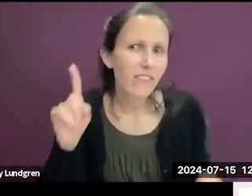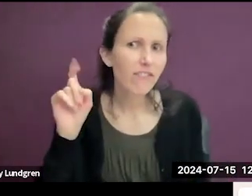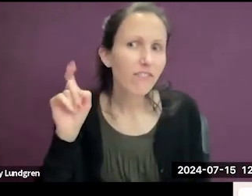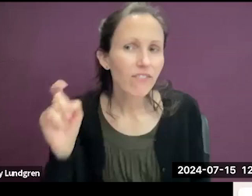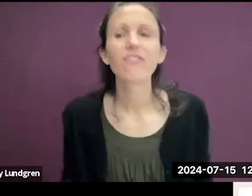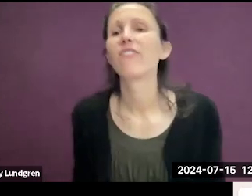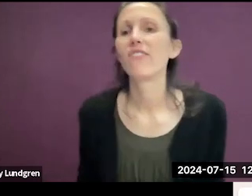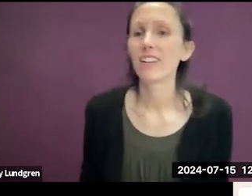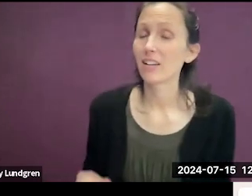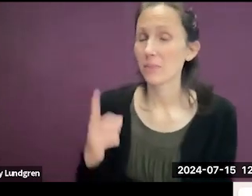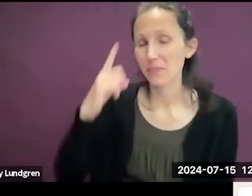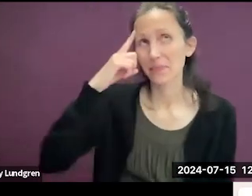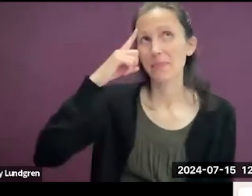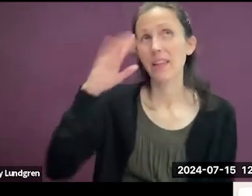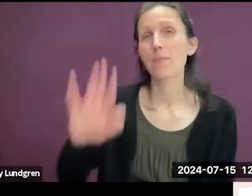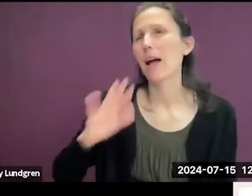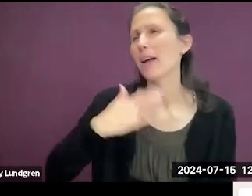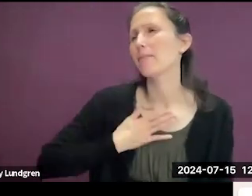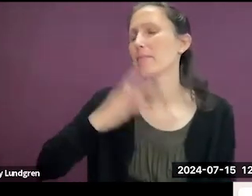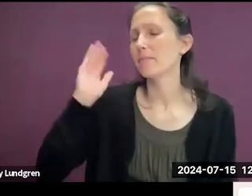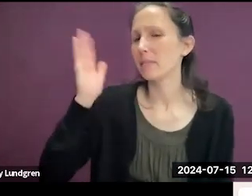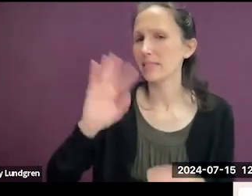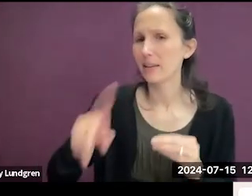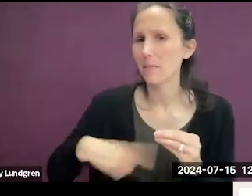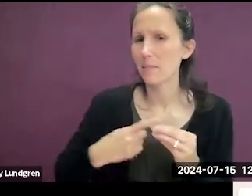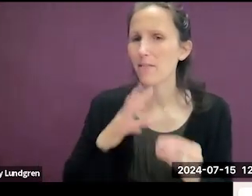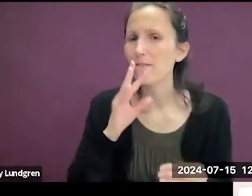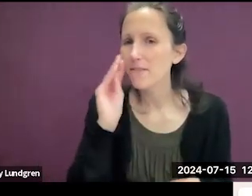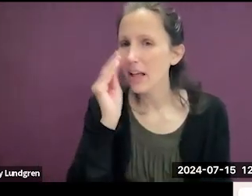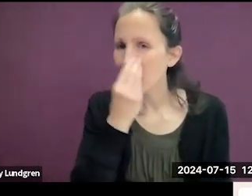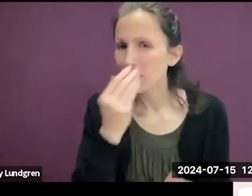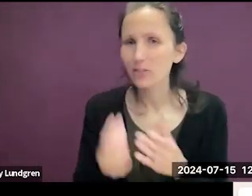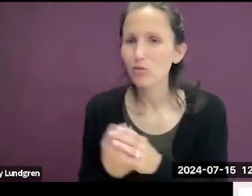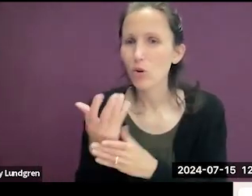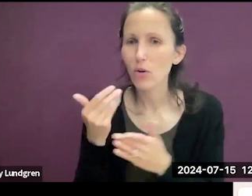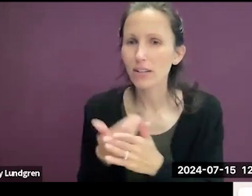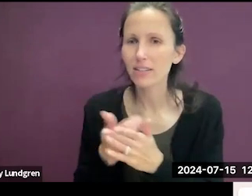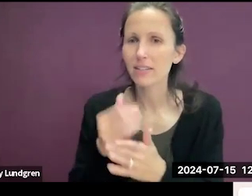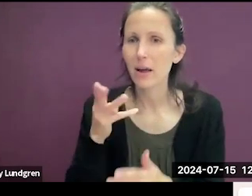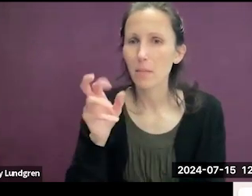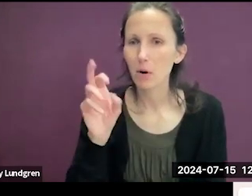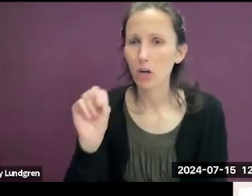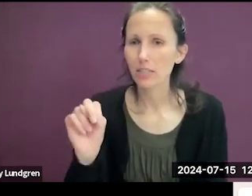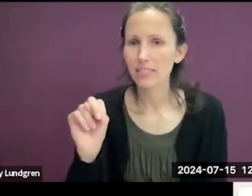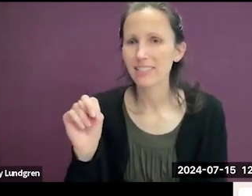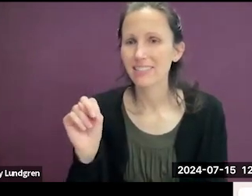My presentation is about flowers that are growing near Burton Memorial Tower. This is an image of a monarch butterfly.